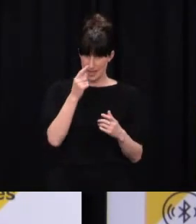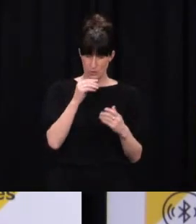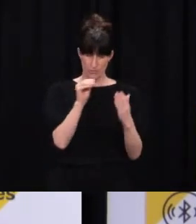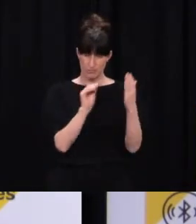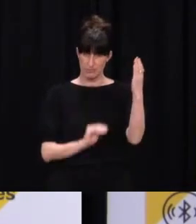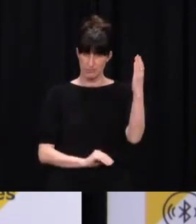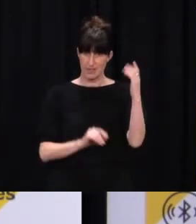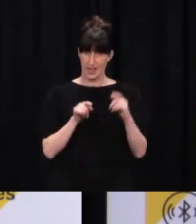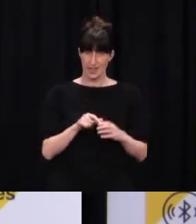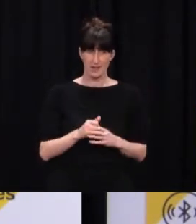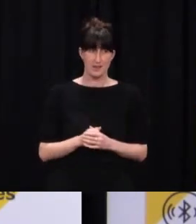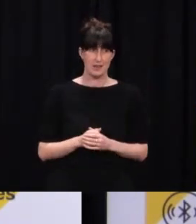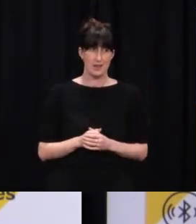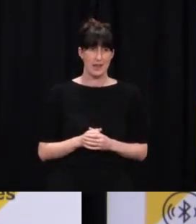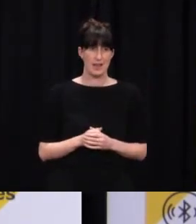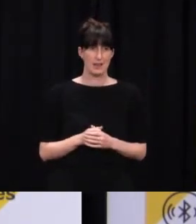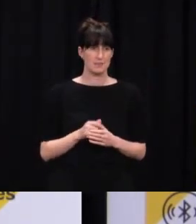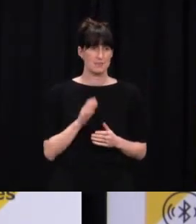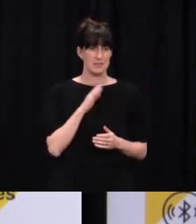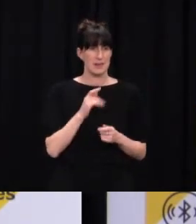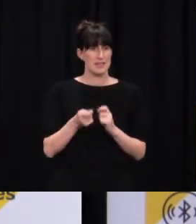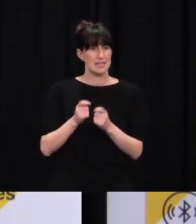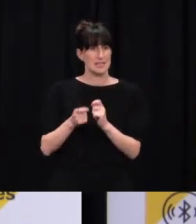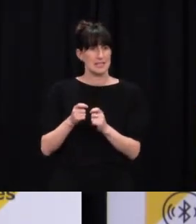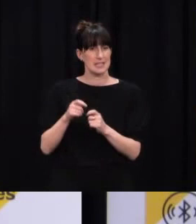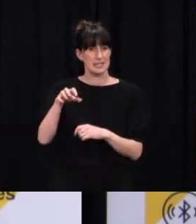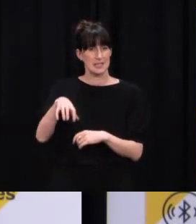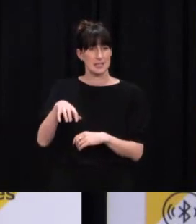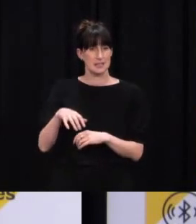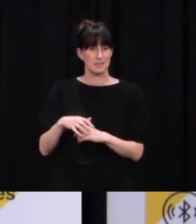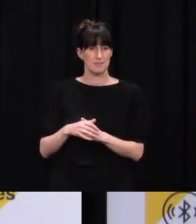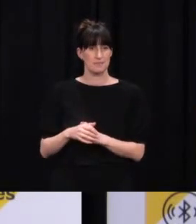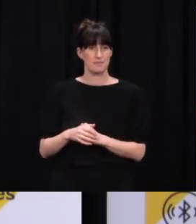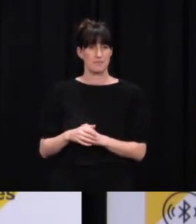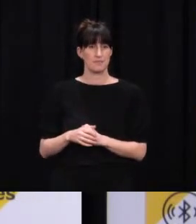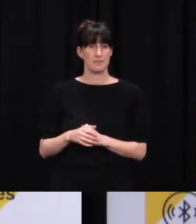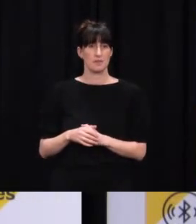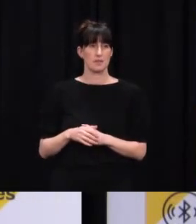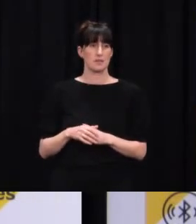accessibility of testing sites